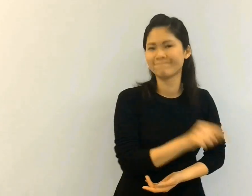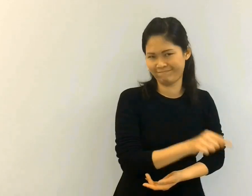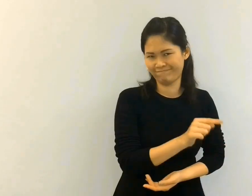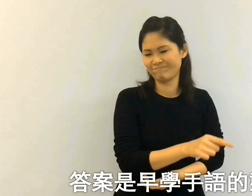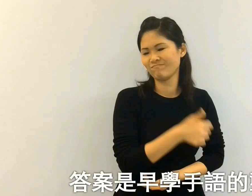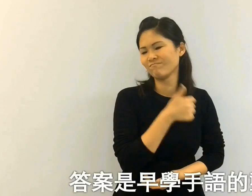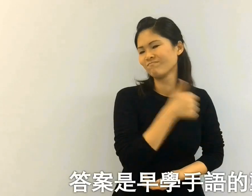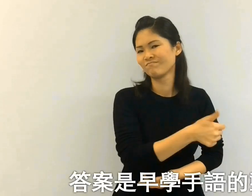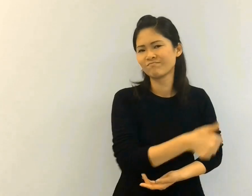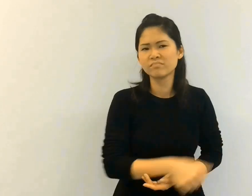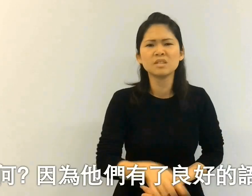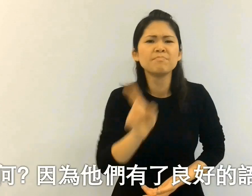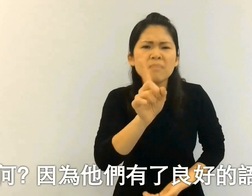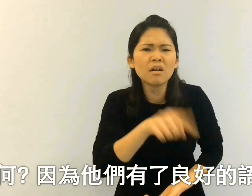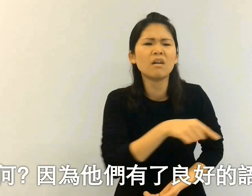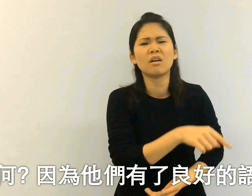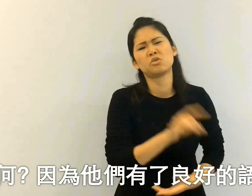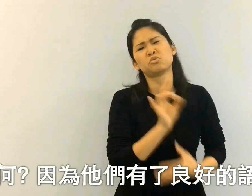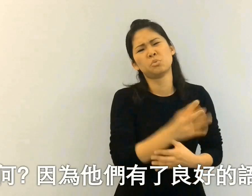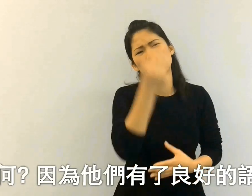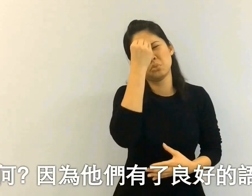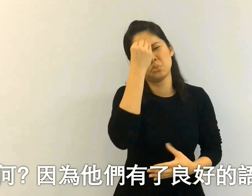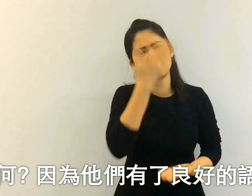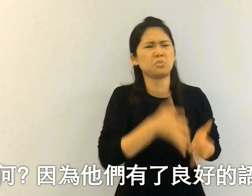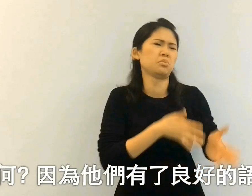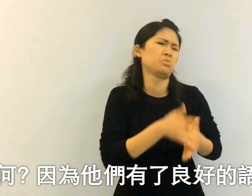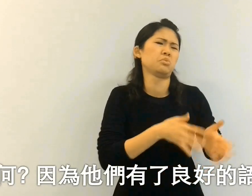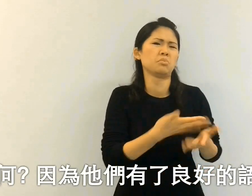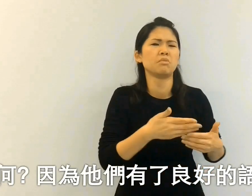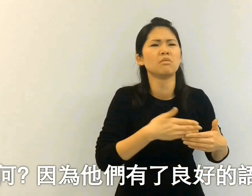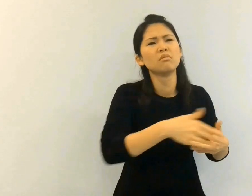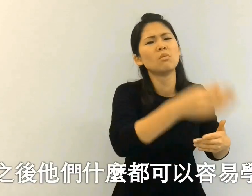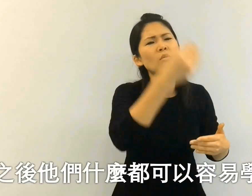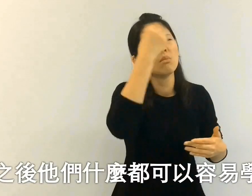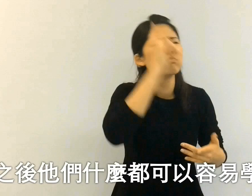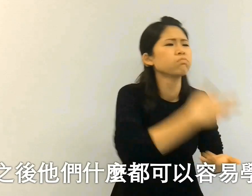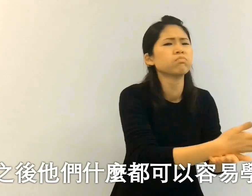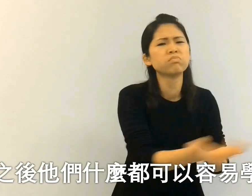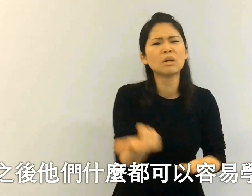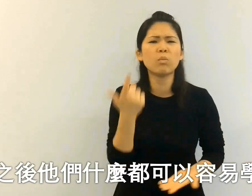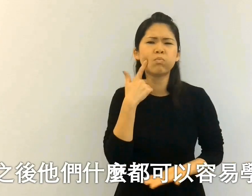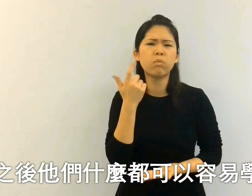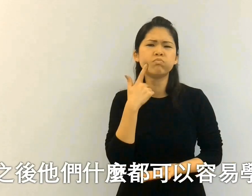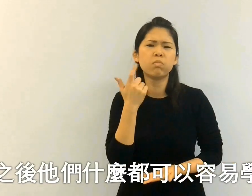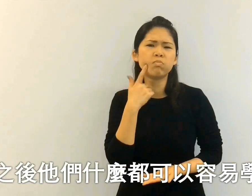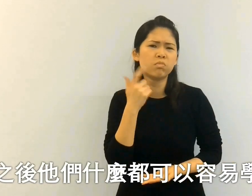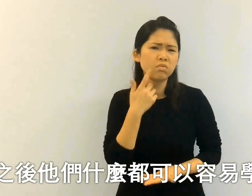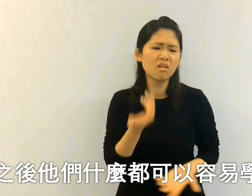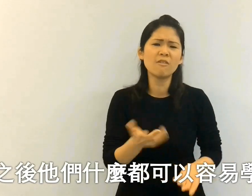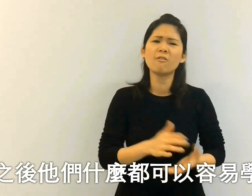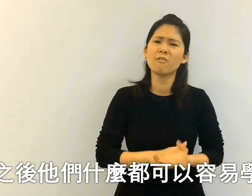The answer is the group with early sign language. How come? It is because they have established good language foundation. From then on, they can easily learn other skills.